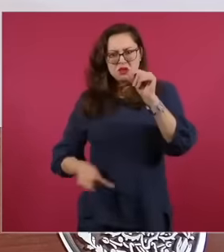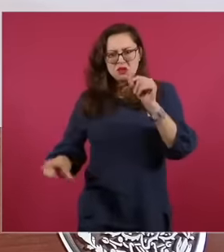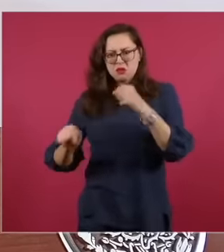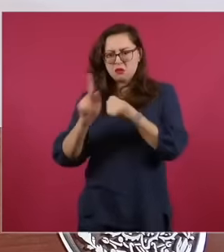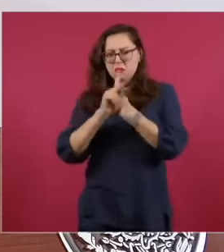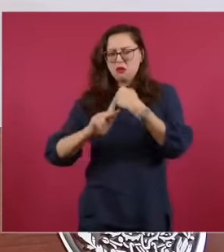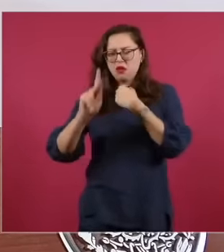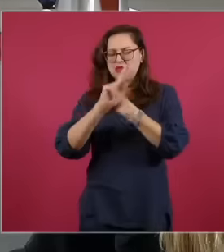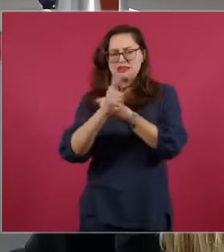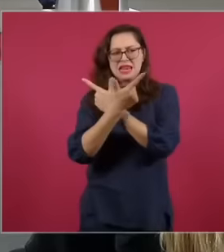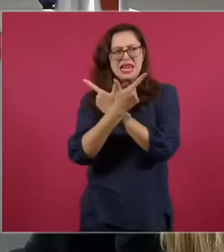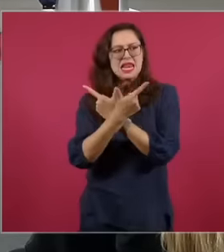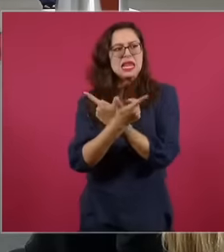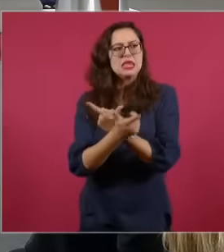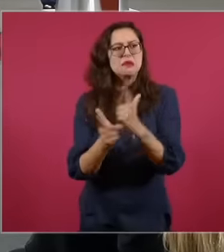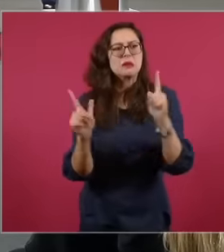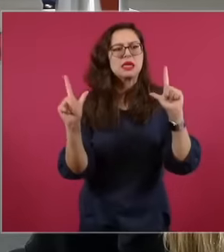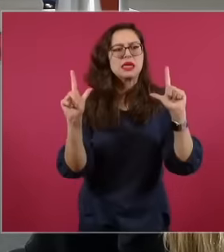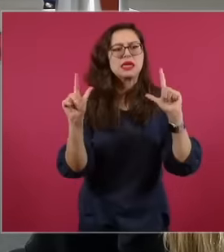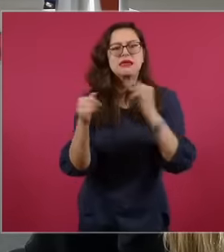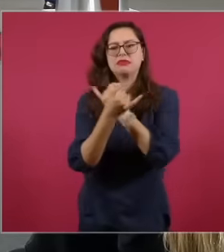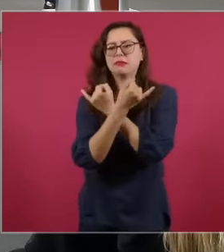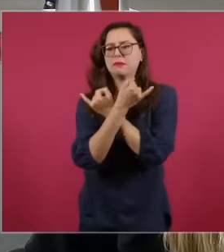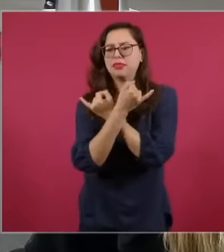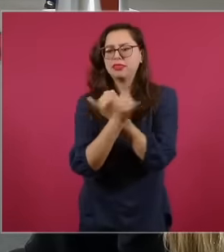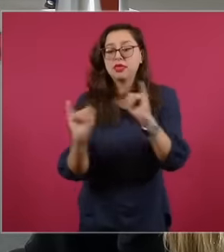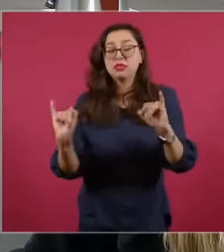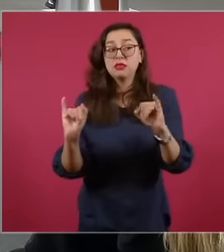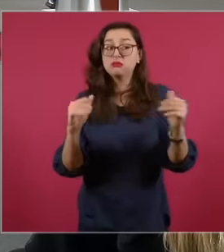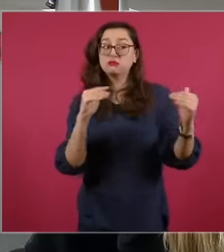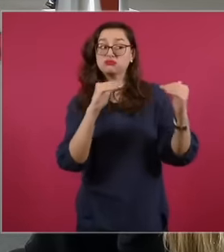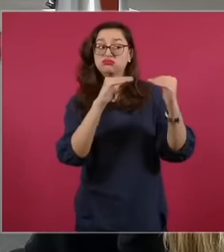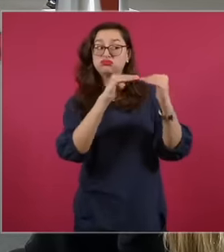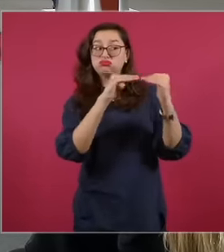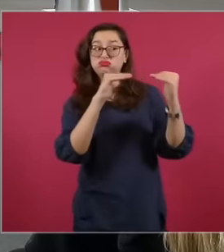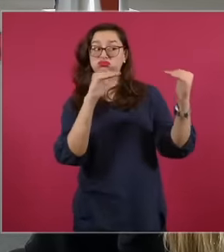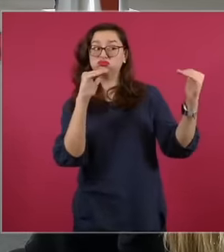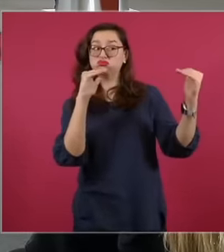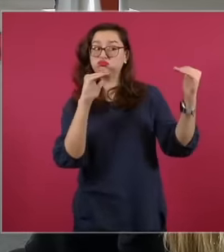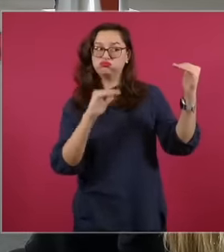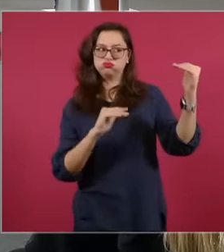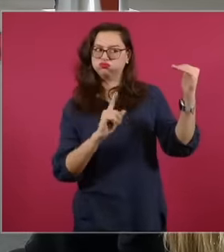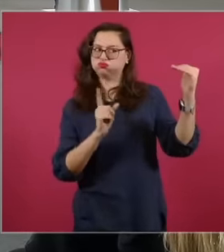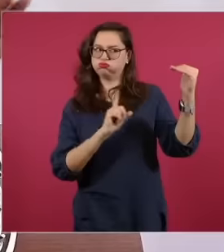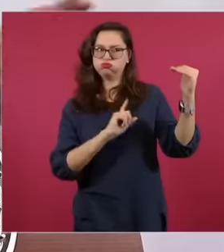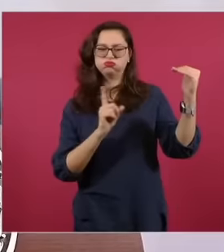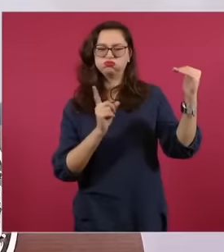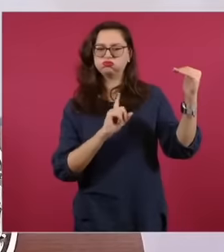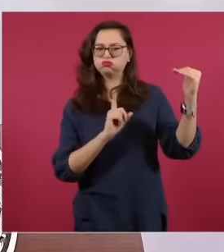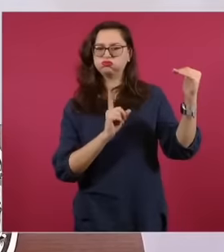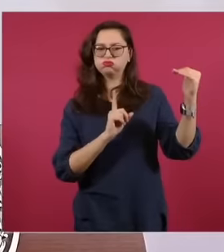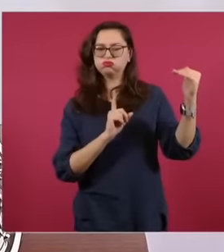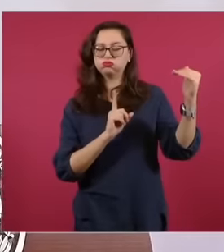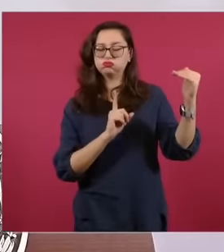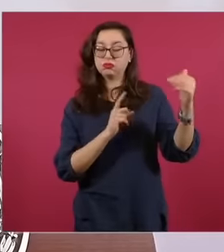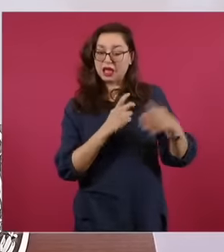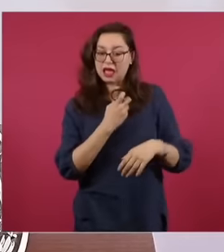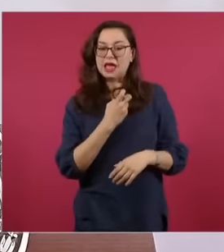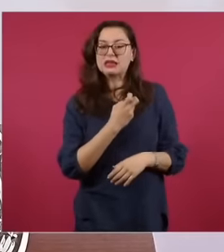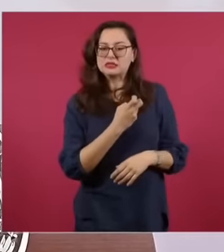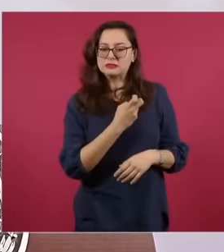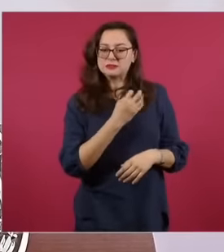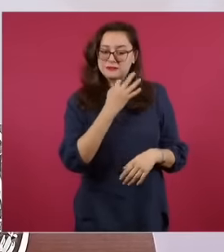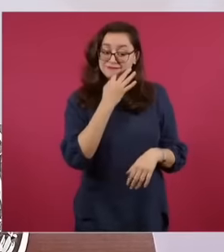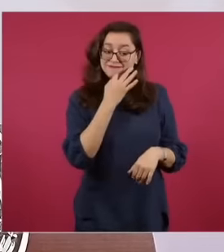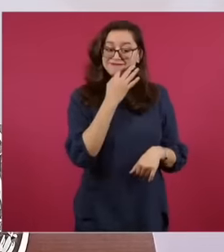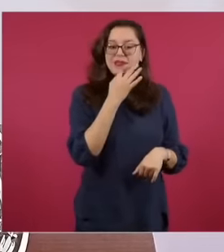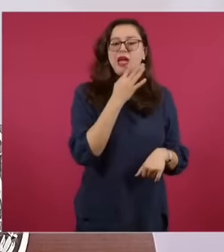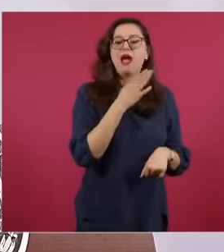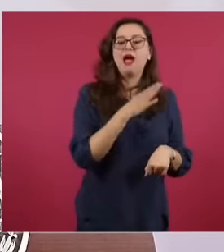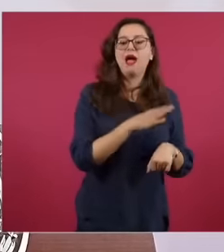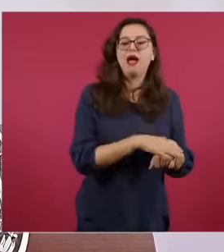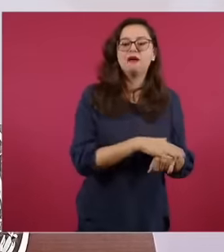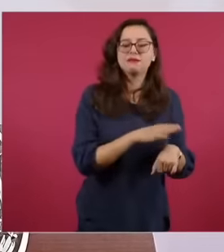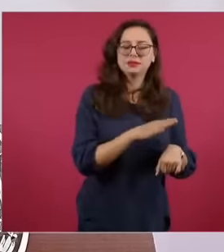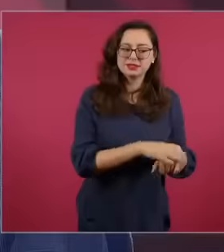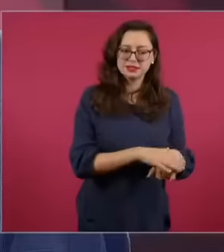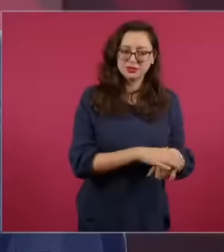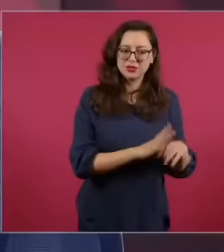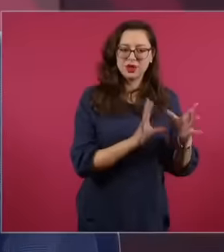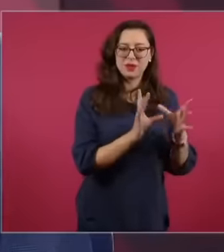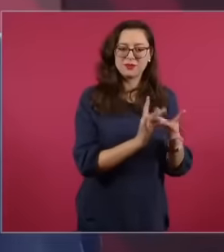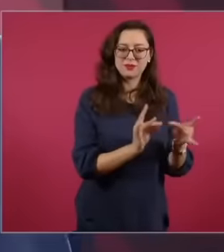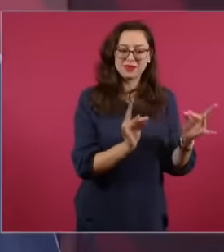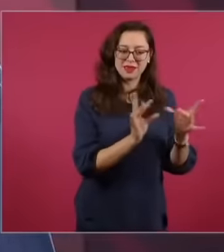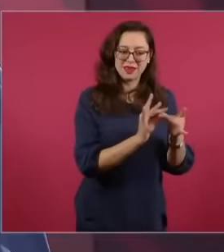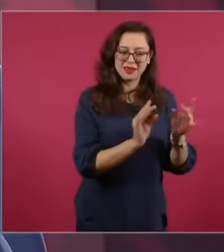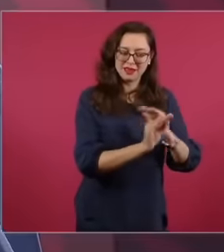sovereign country and that was what was made clear to them because we have been very respectful